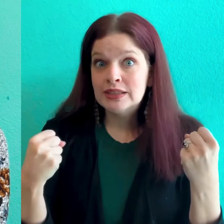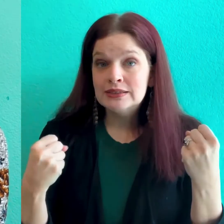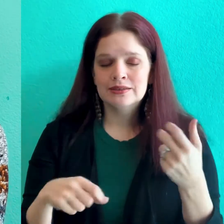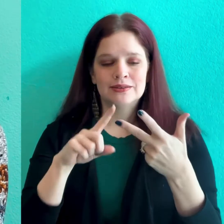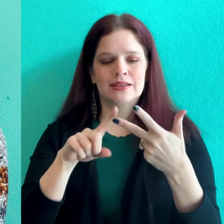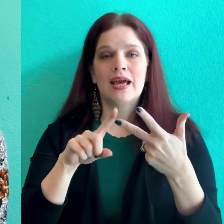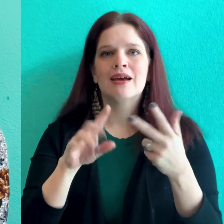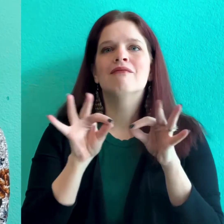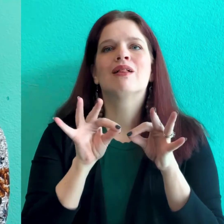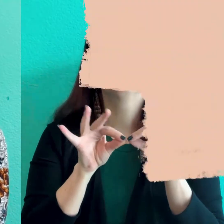And today we're going to talk about values.